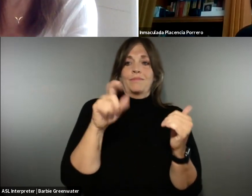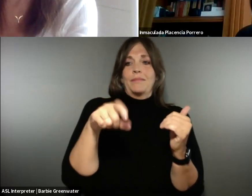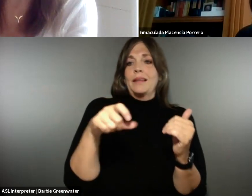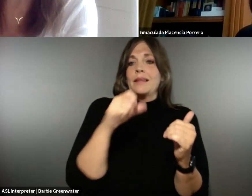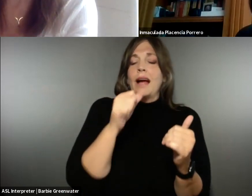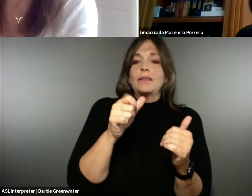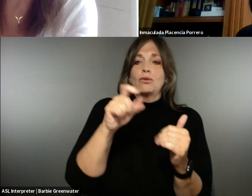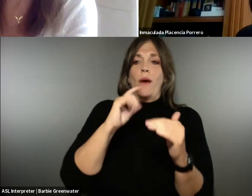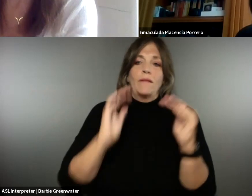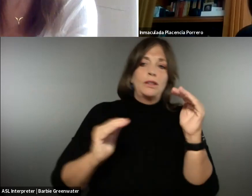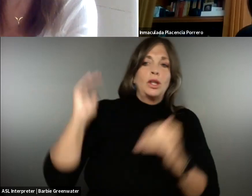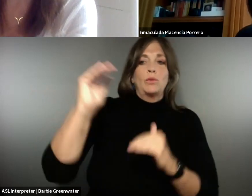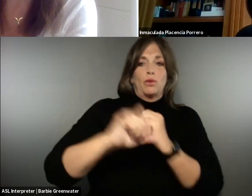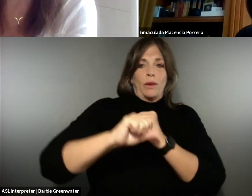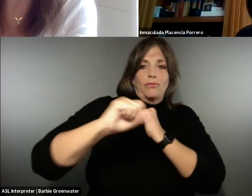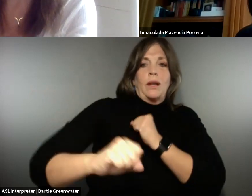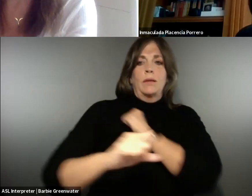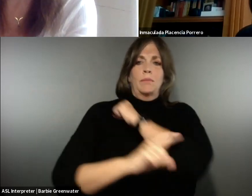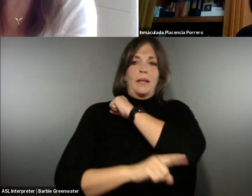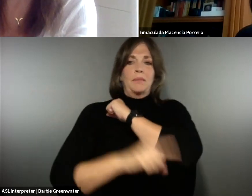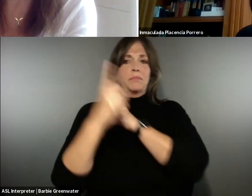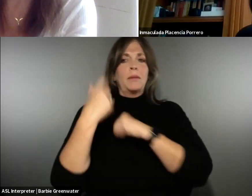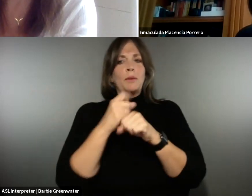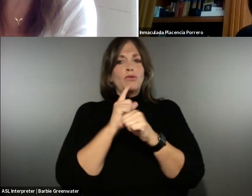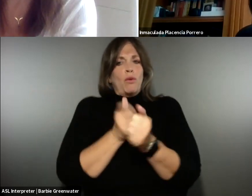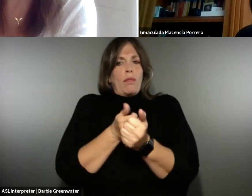persons with disabilities because they are accessible.